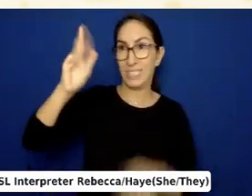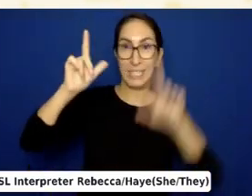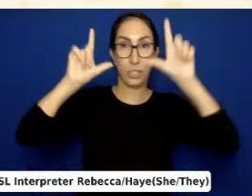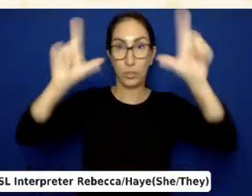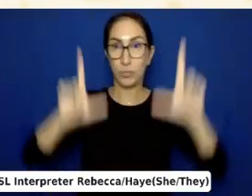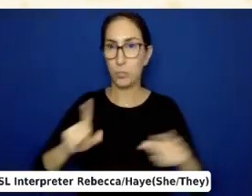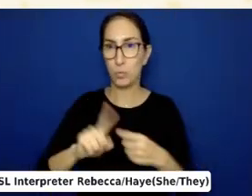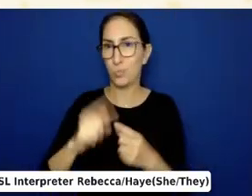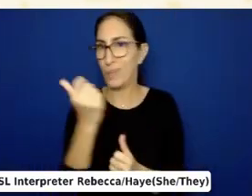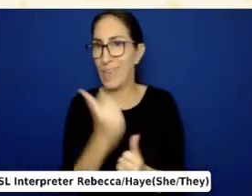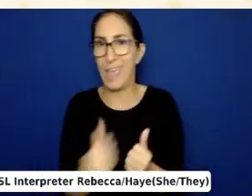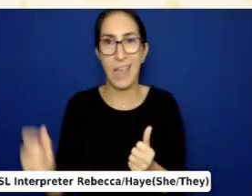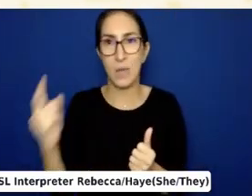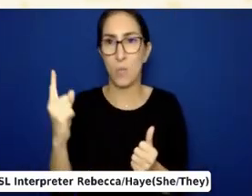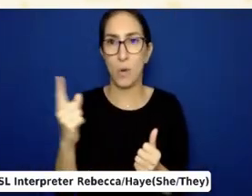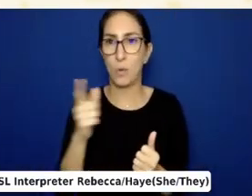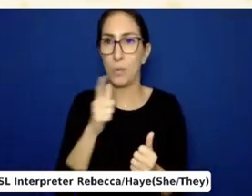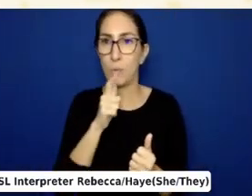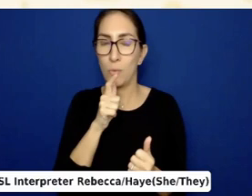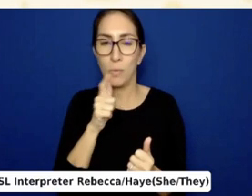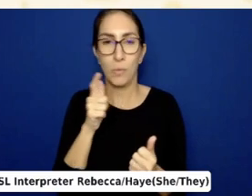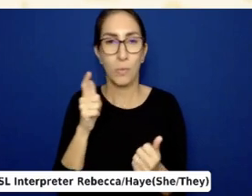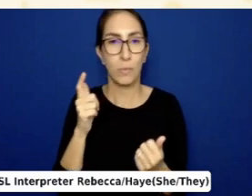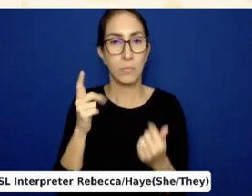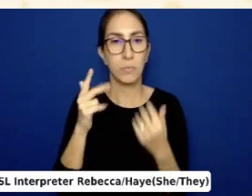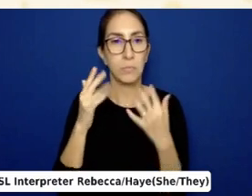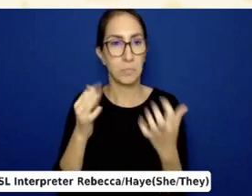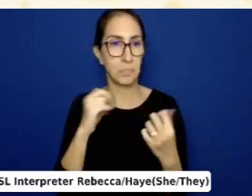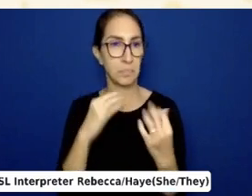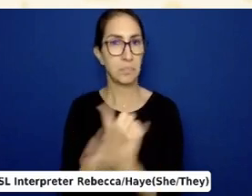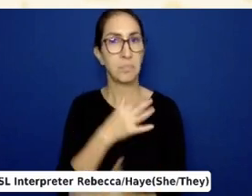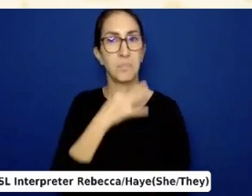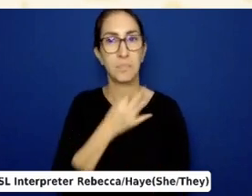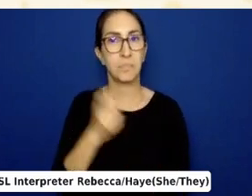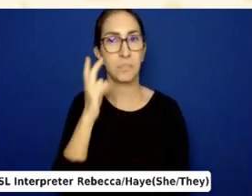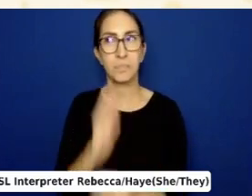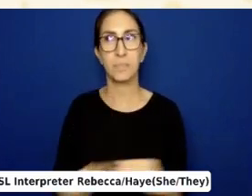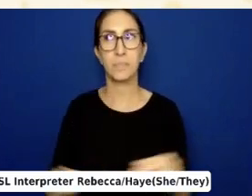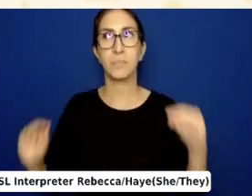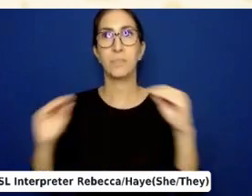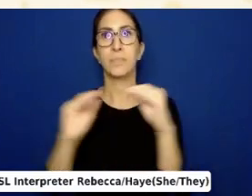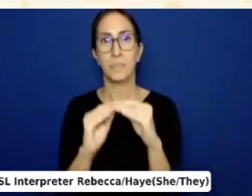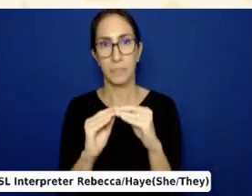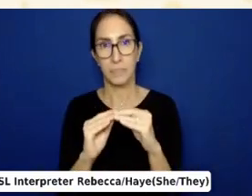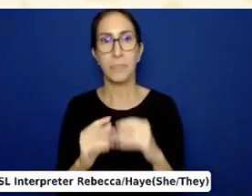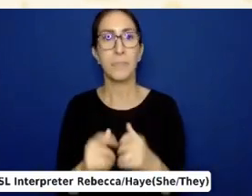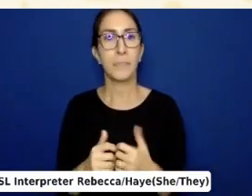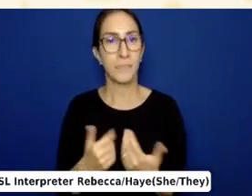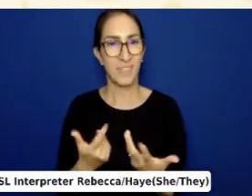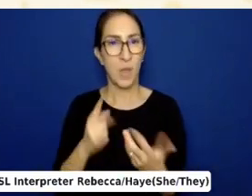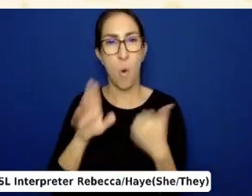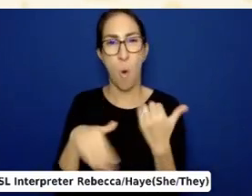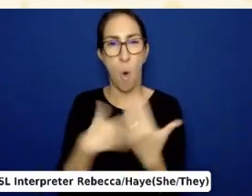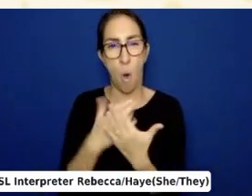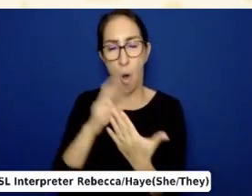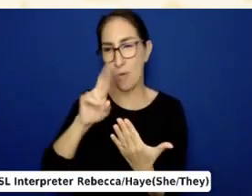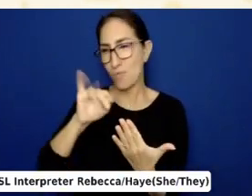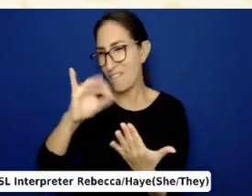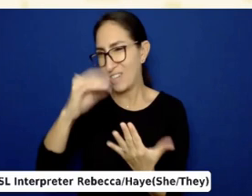that will be . All the reference are there so you can look up all the information.